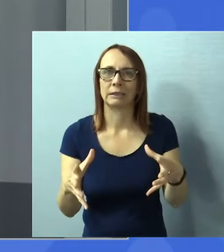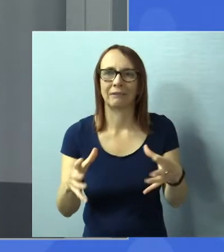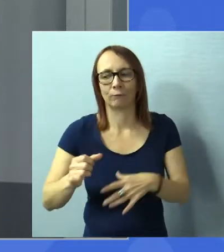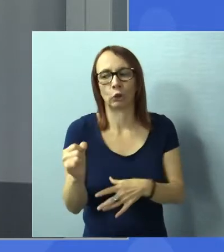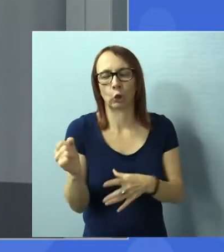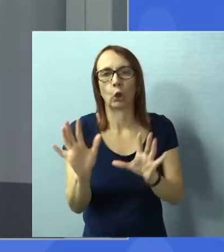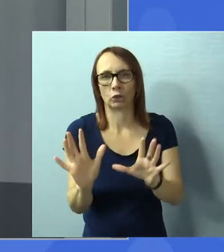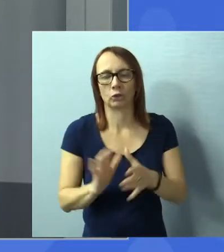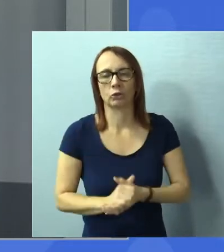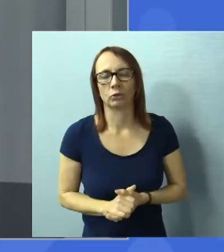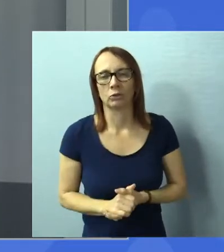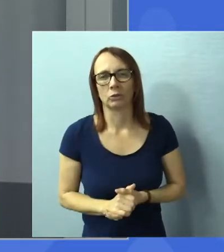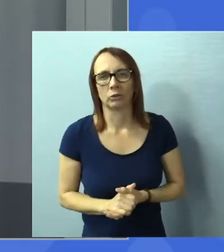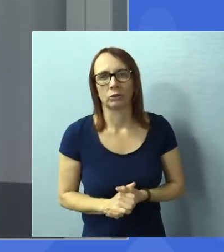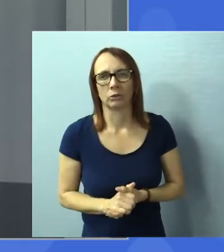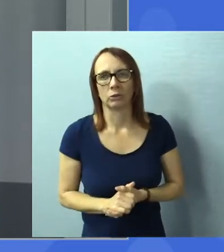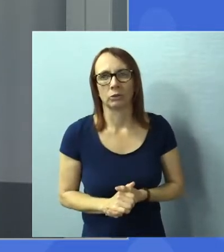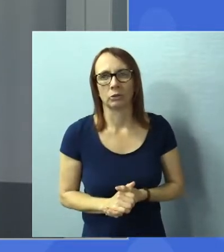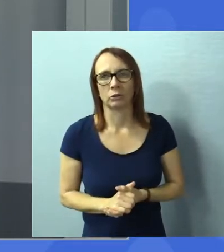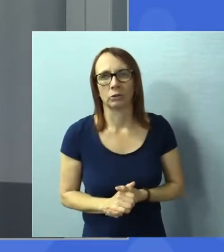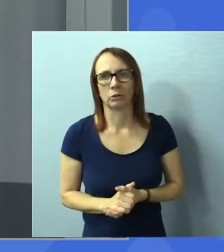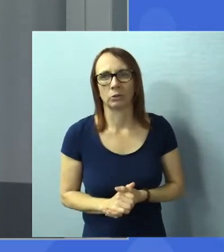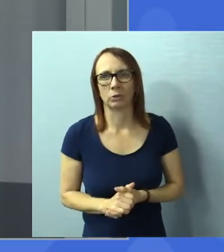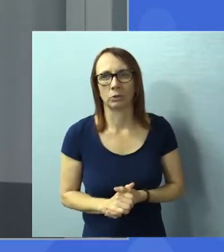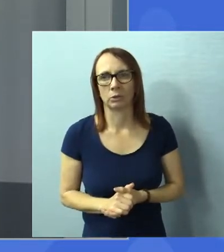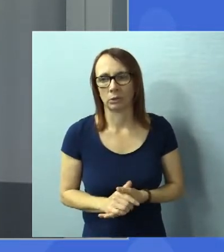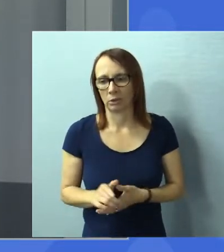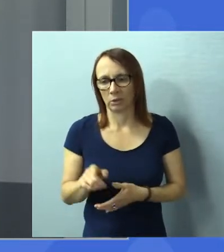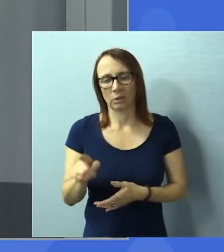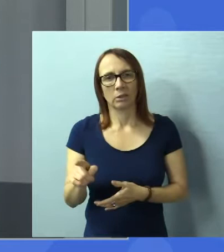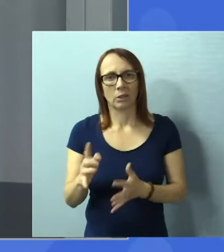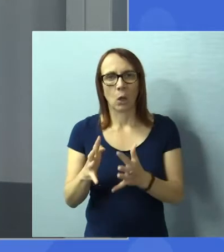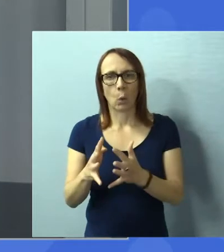chamber which as I said patches a unionist Pro brexit UK government